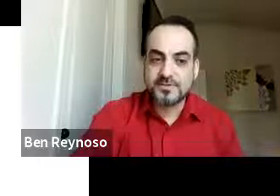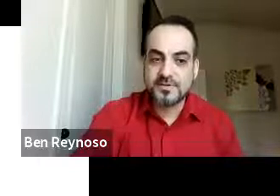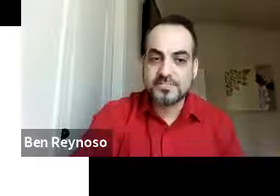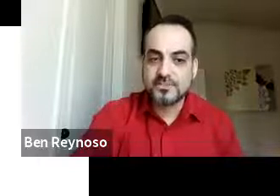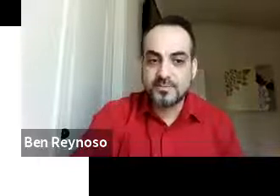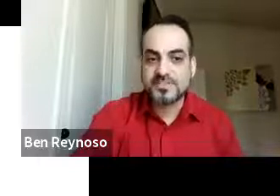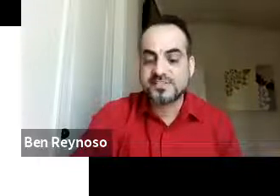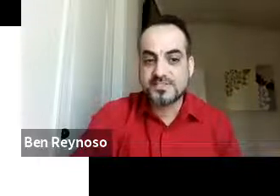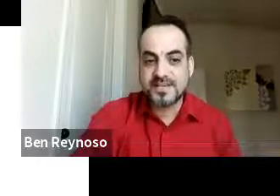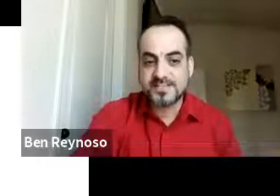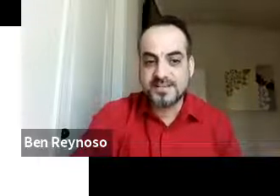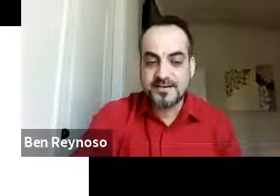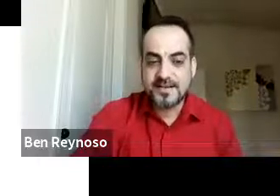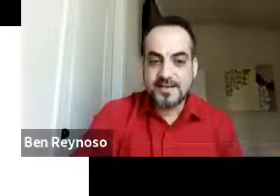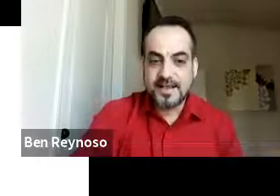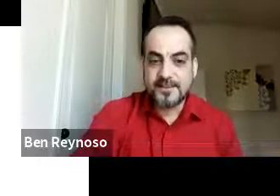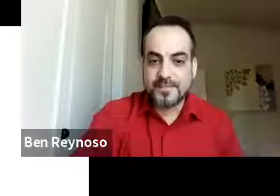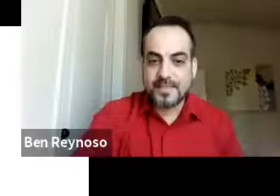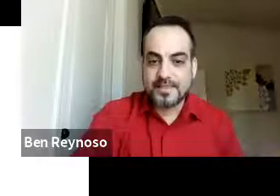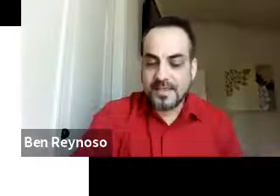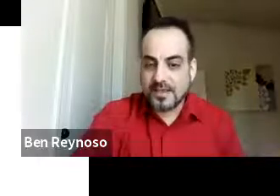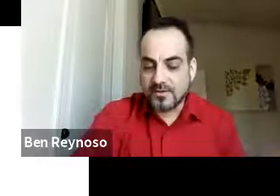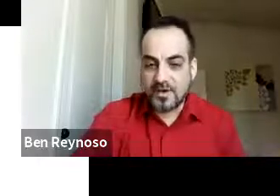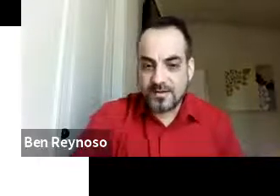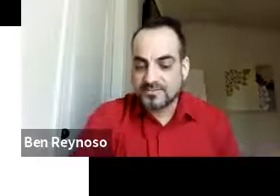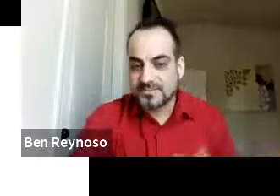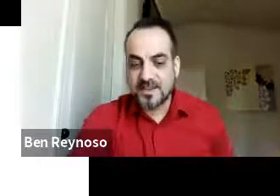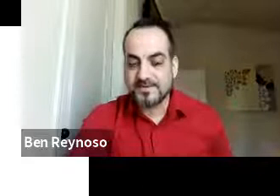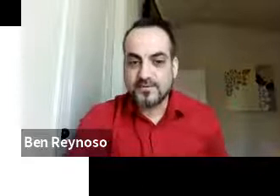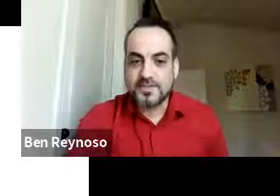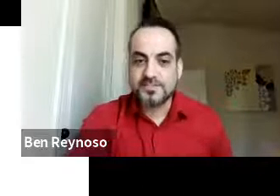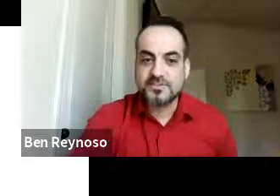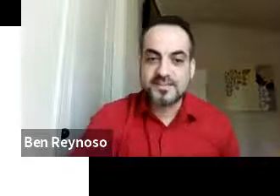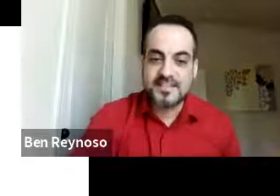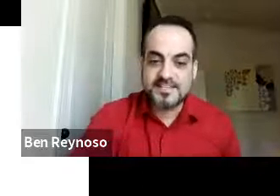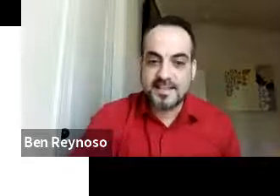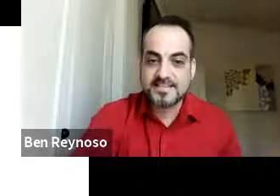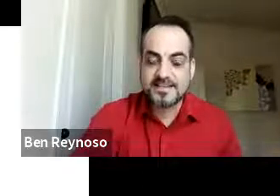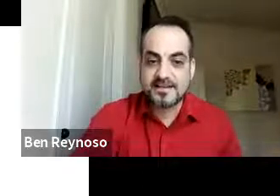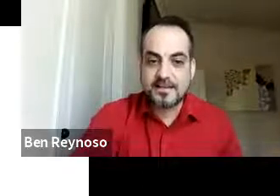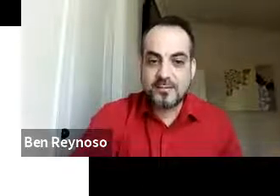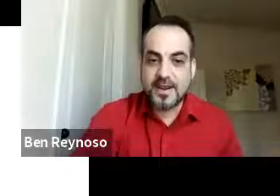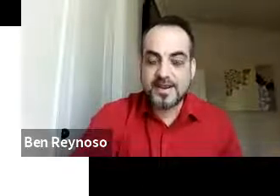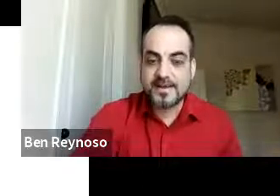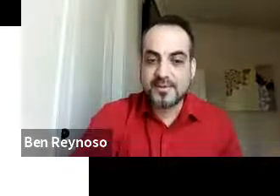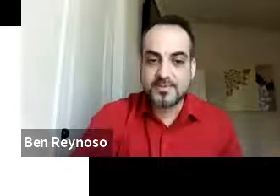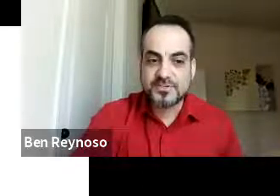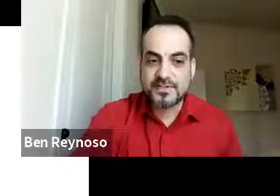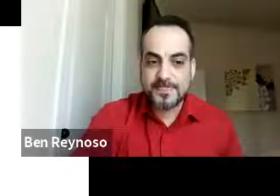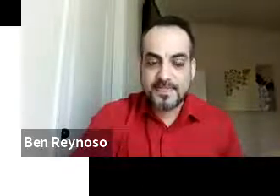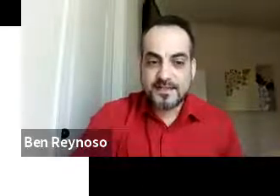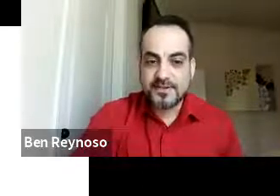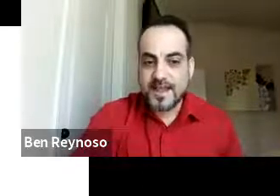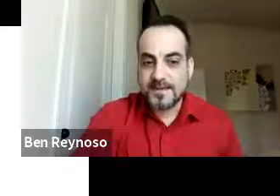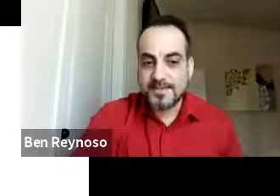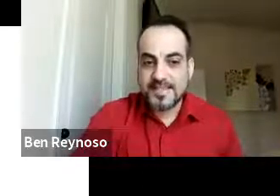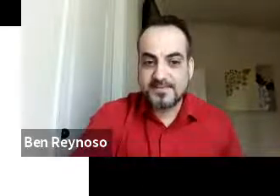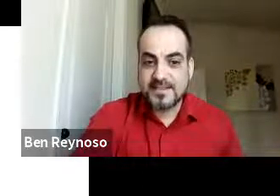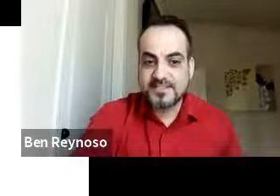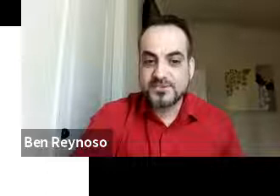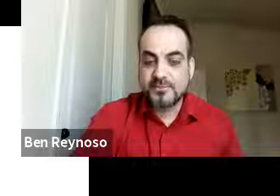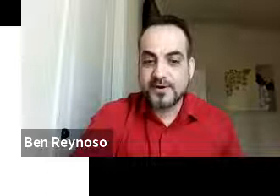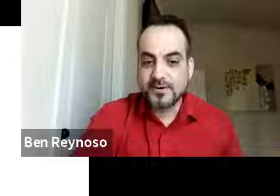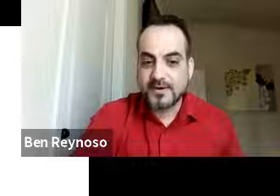our students do persist to the next year, I'll just kind of focus on 2018 19, we were at 91%, good academic standing means 2.0 or